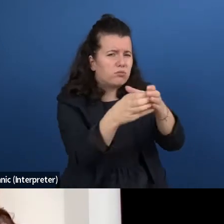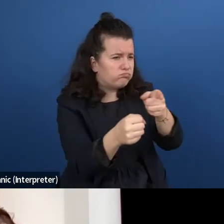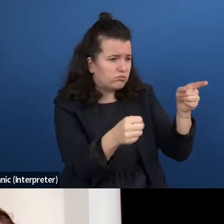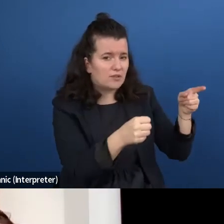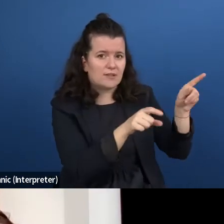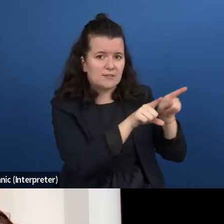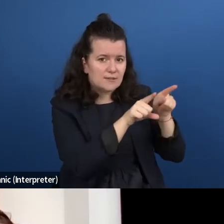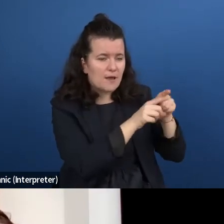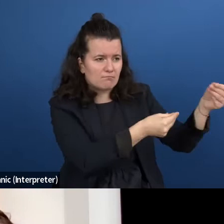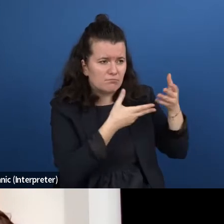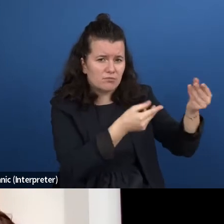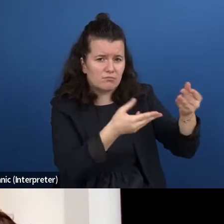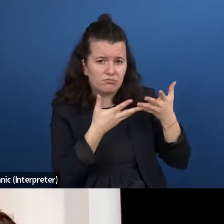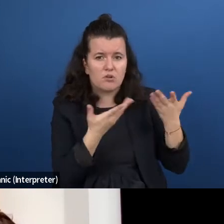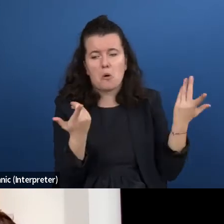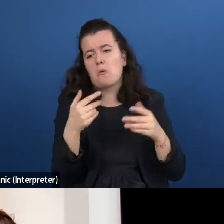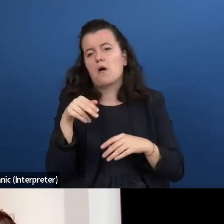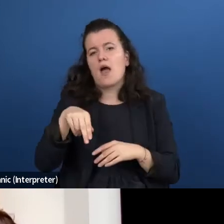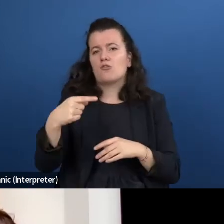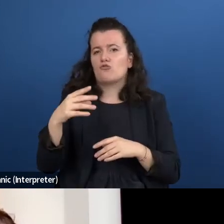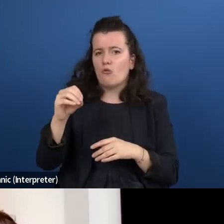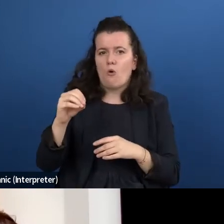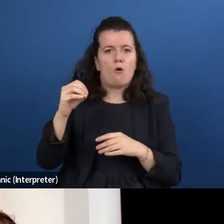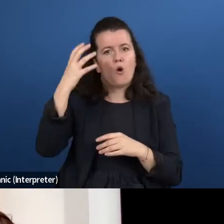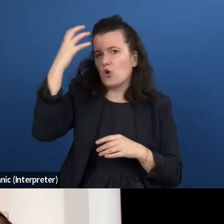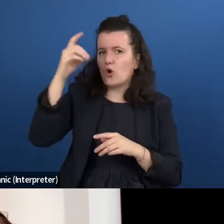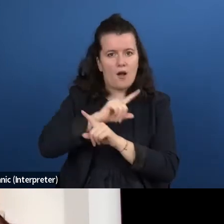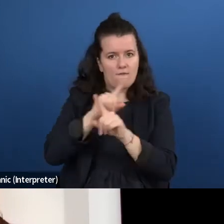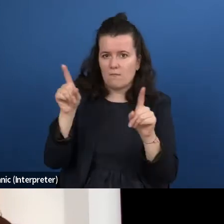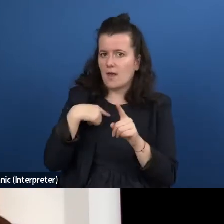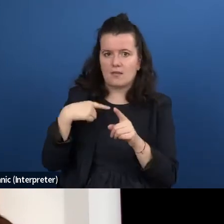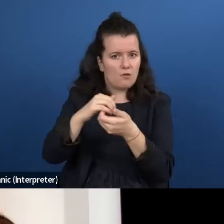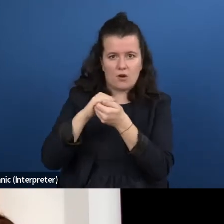We also interviewed 26 representatives from Non-Govermental organisations